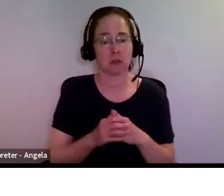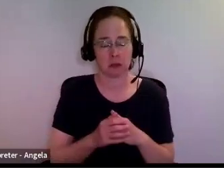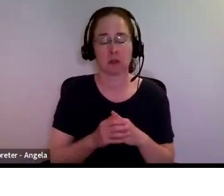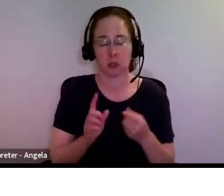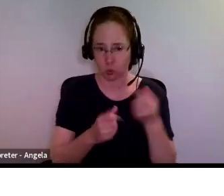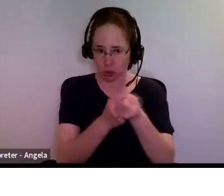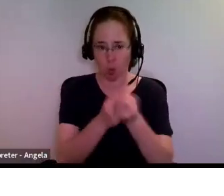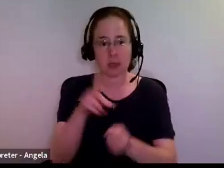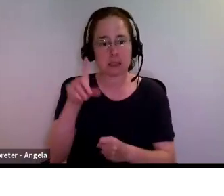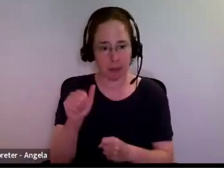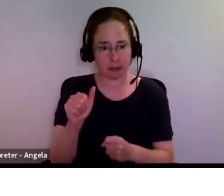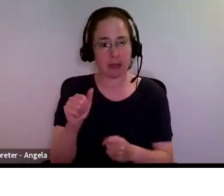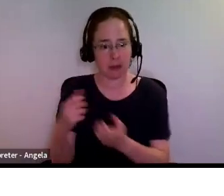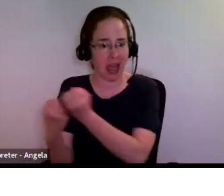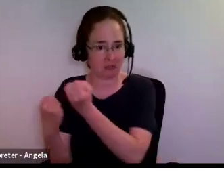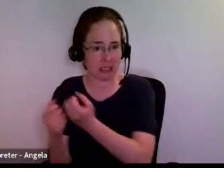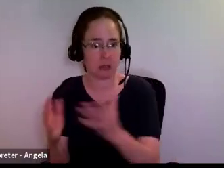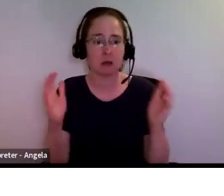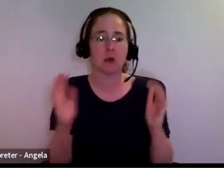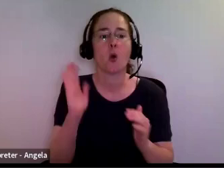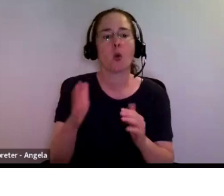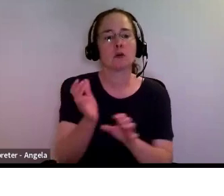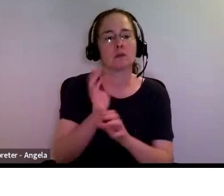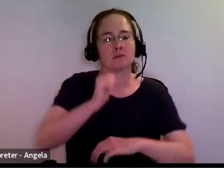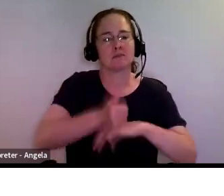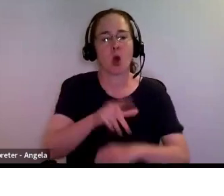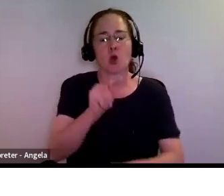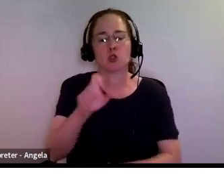disability advocacy, and we'll generate a toolkit to present